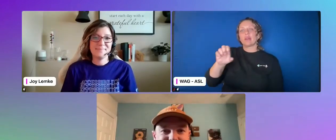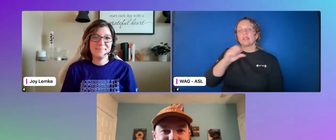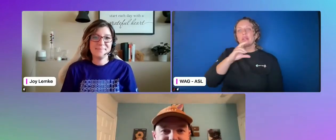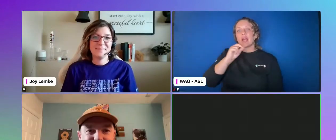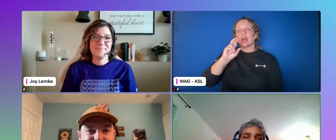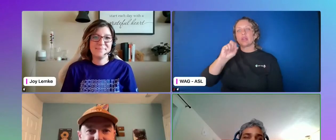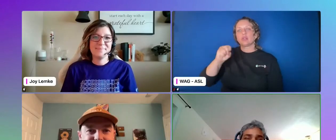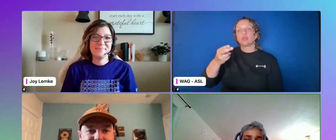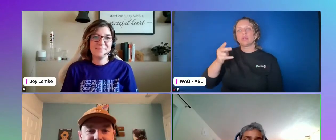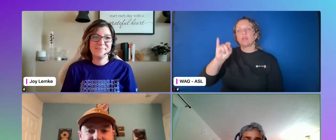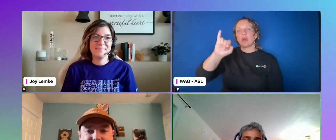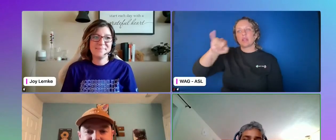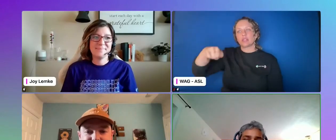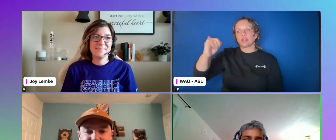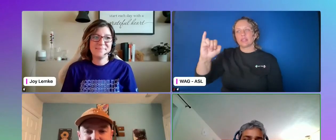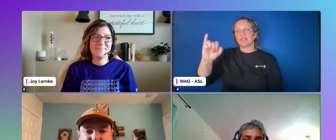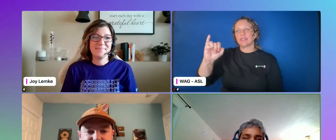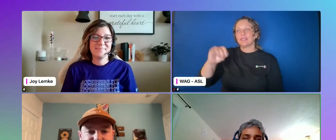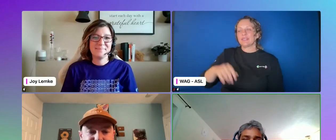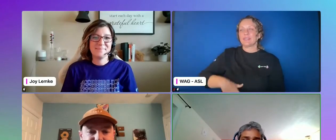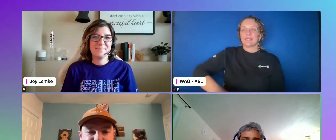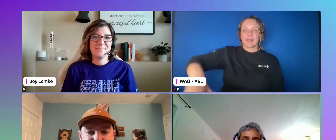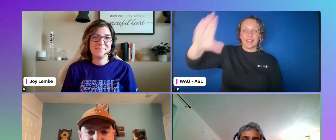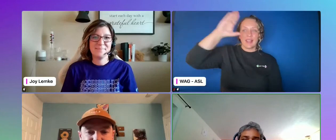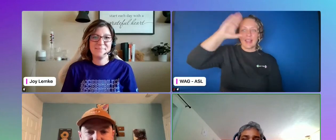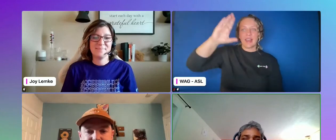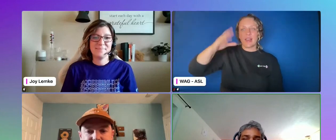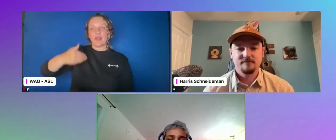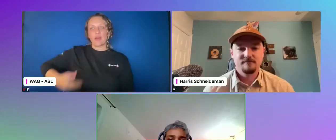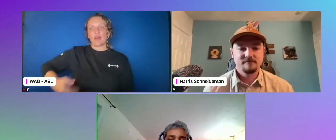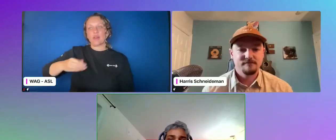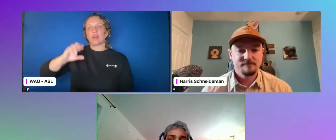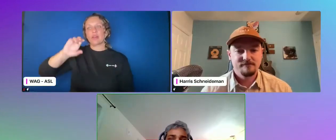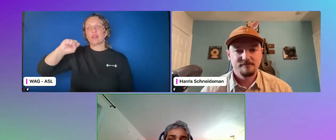Hello, my name is Shivaji Kumar and I wanna